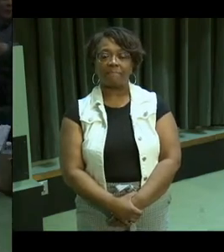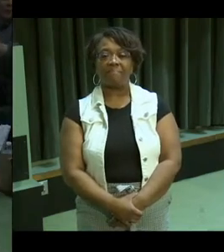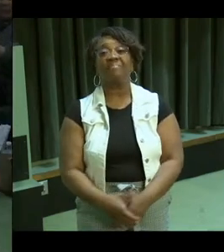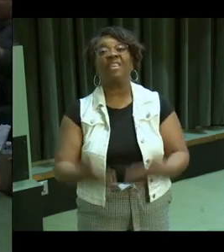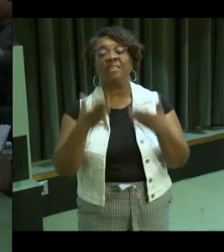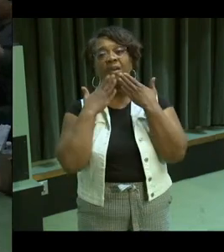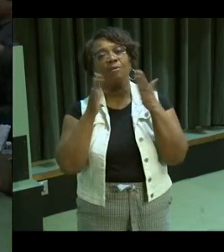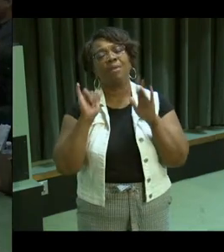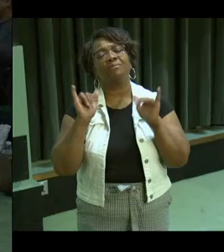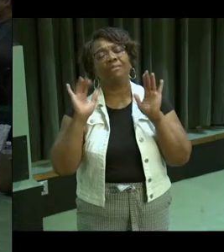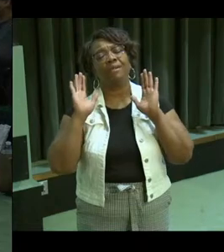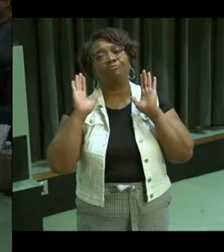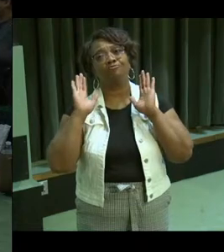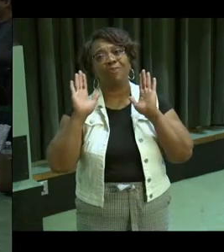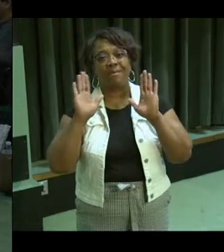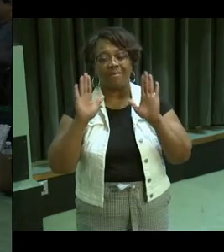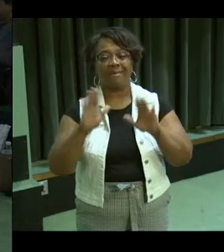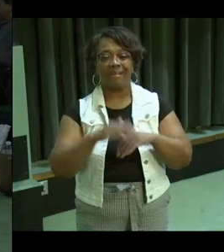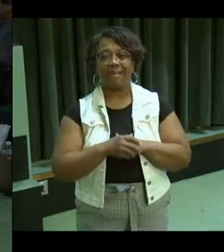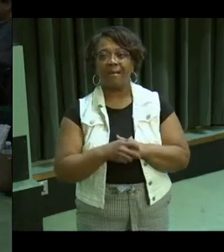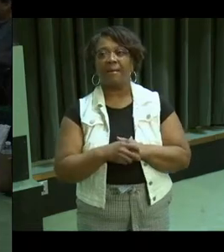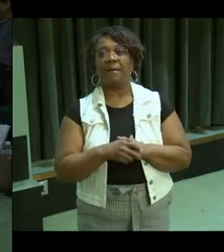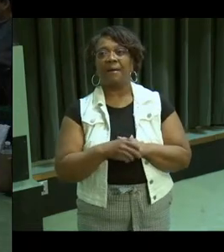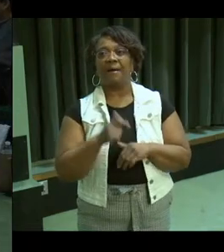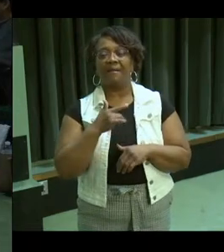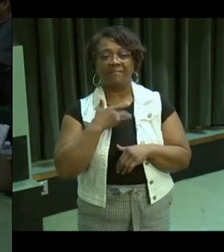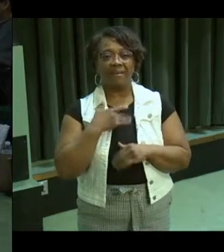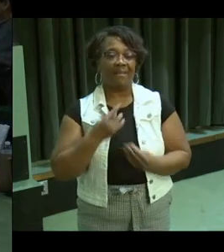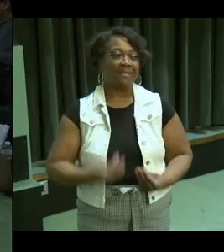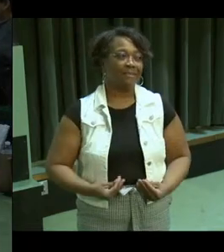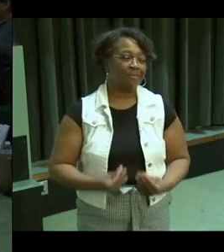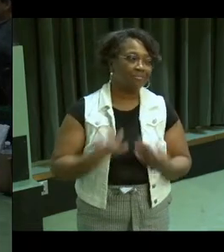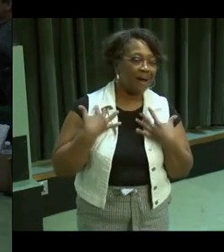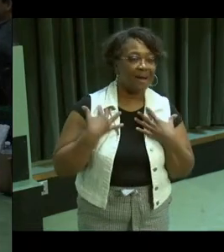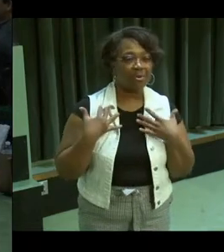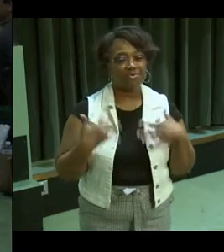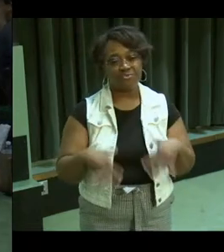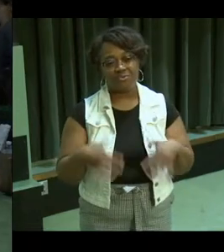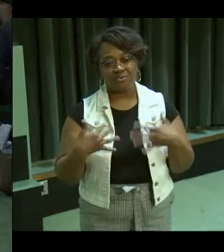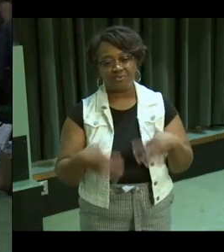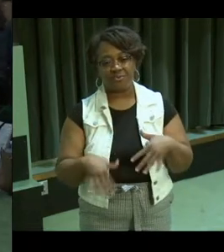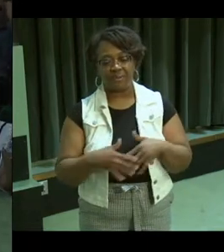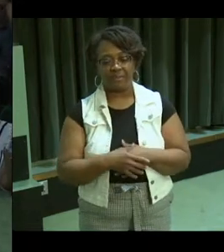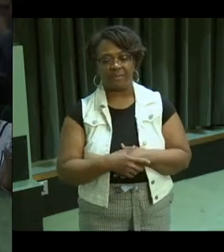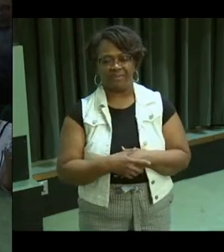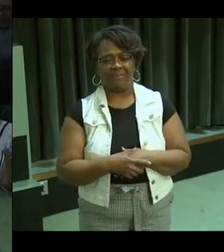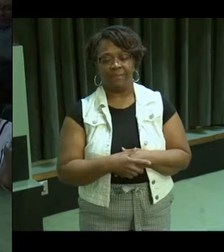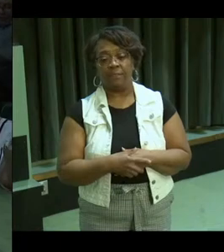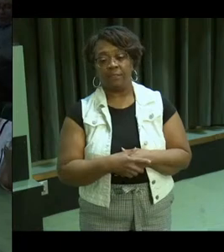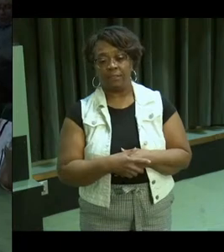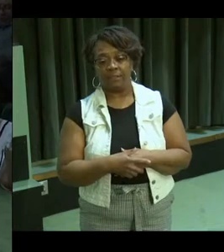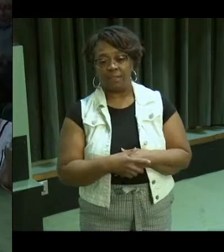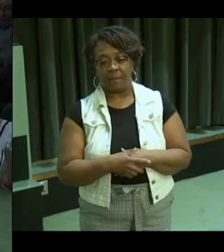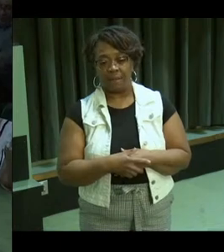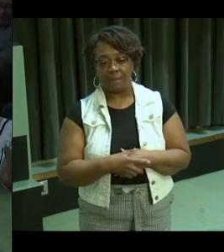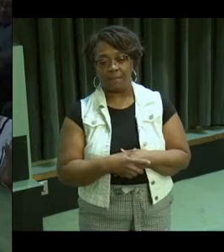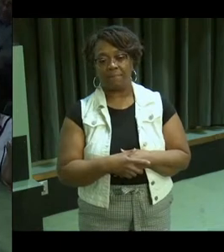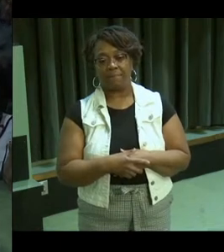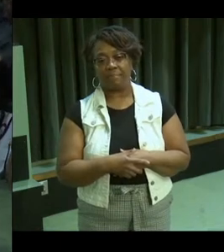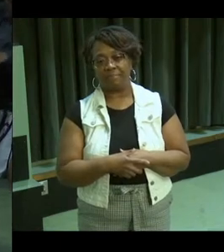Thank you. That was incredible. I'm inspired on like, every level that there can